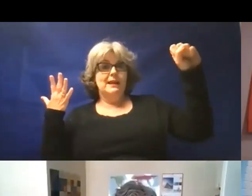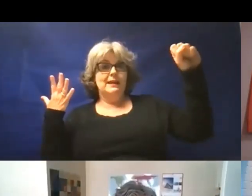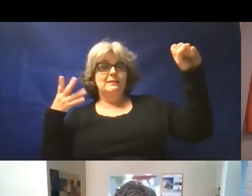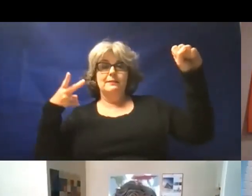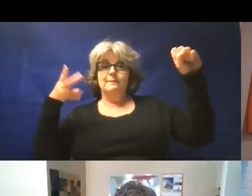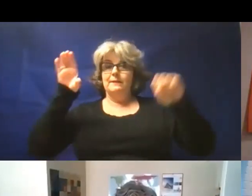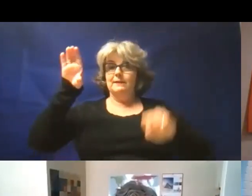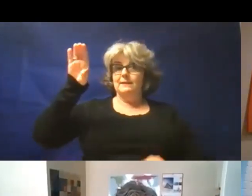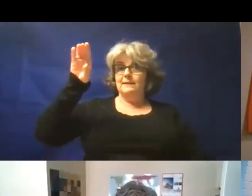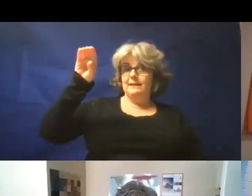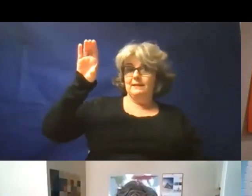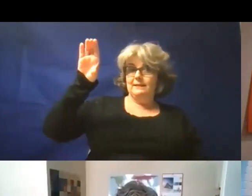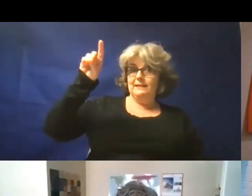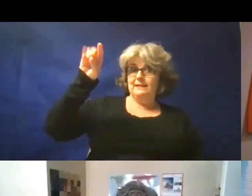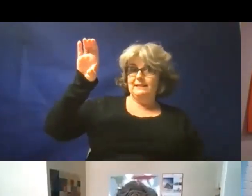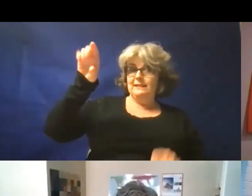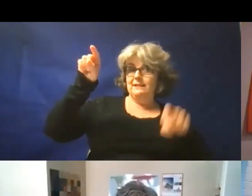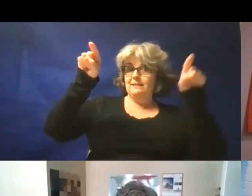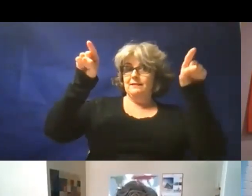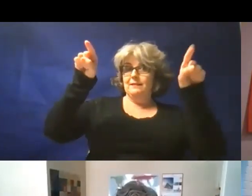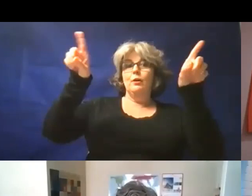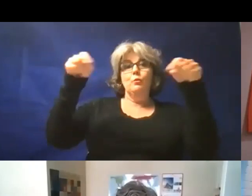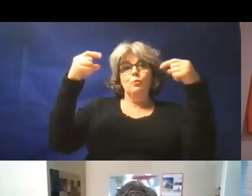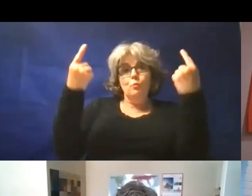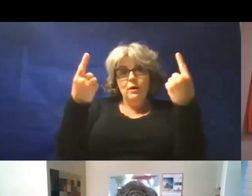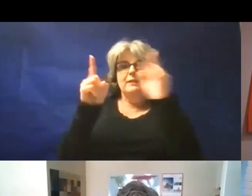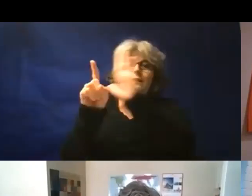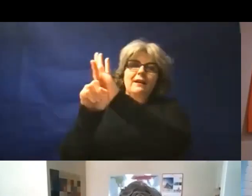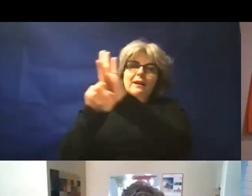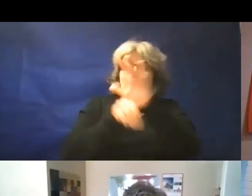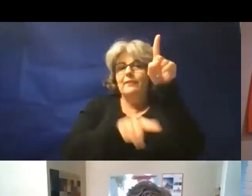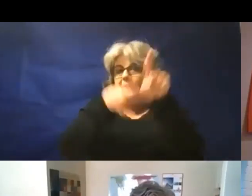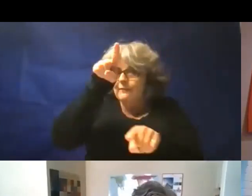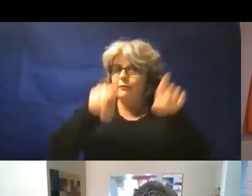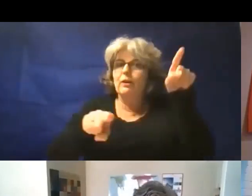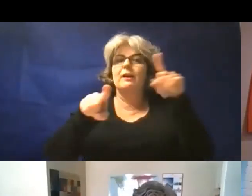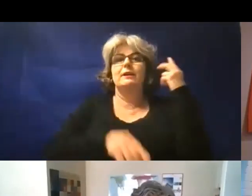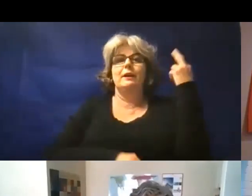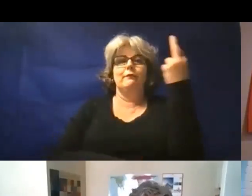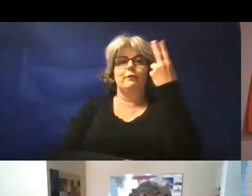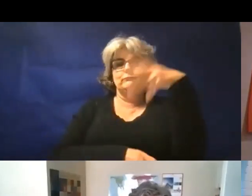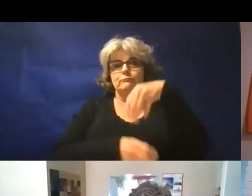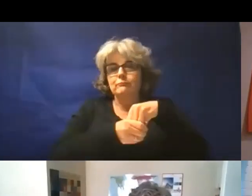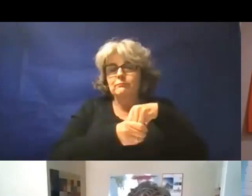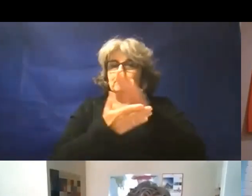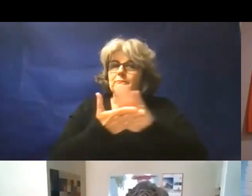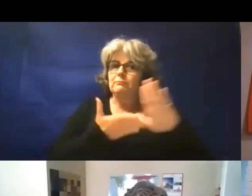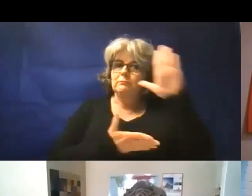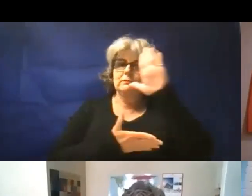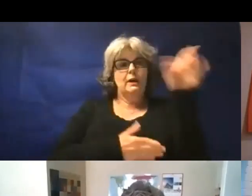in this forum that they are one of various factors that institutions should consider that they should